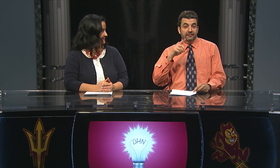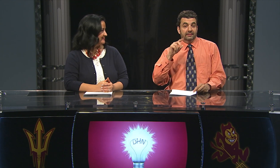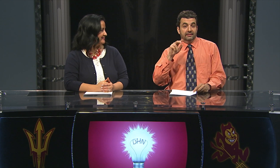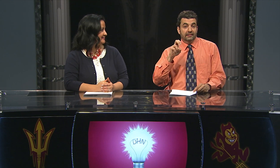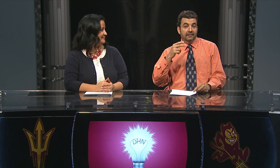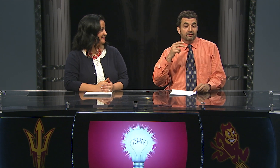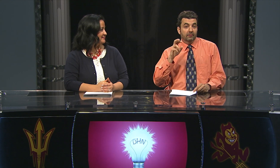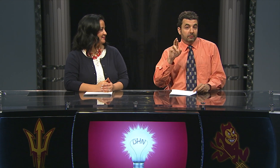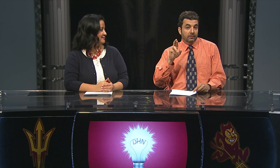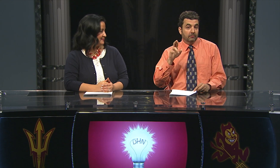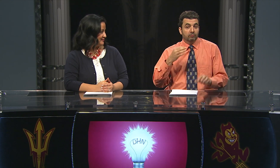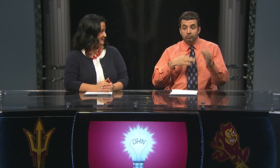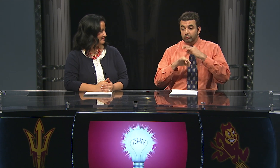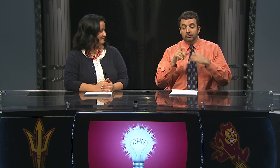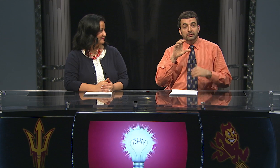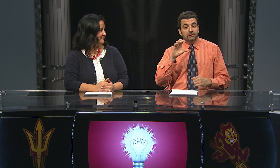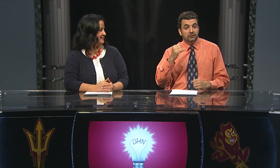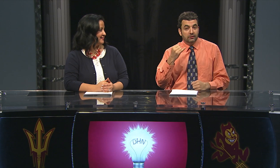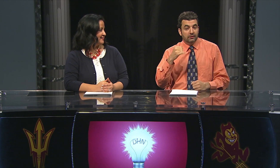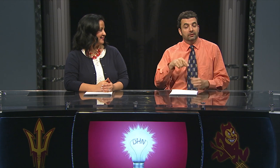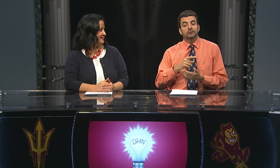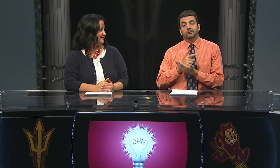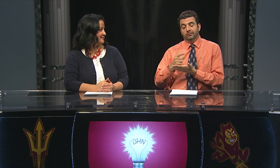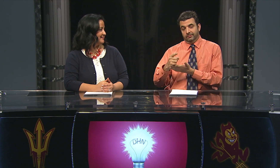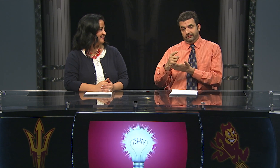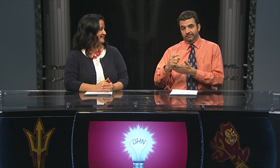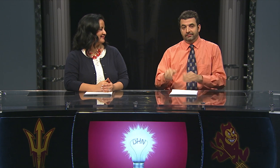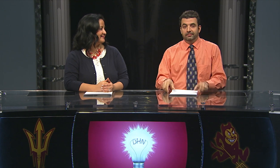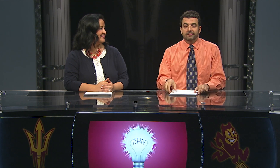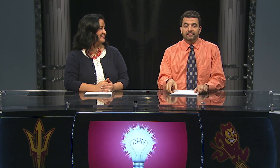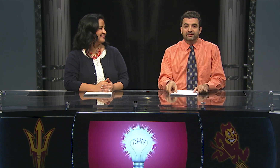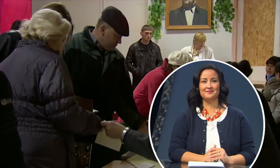AND I'M DAVE HUBER FILLING IN FOR CLAYTON IDE THIS WEEK.